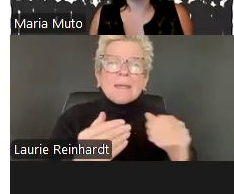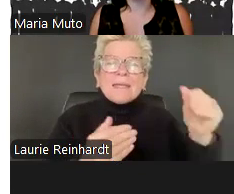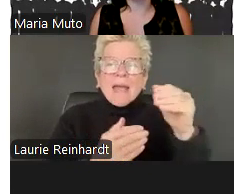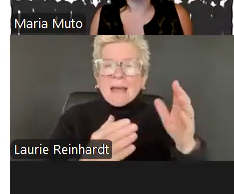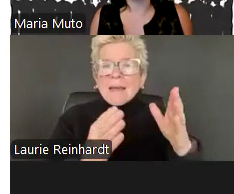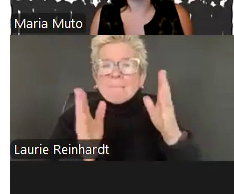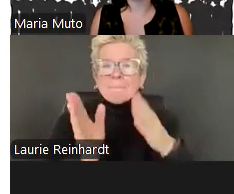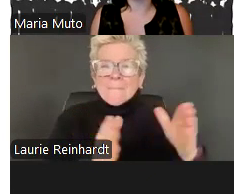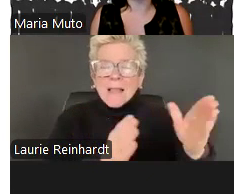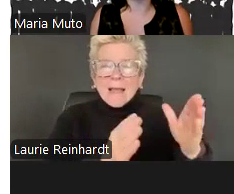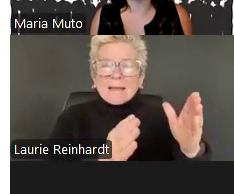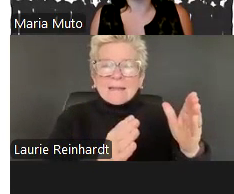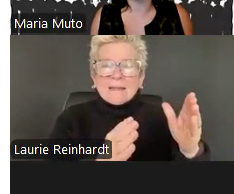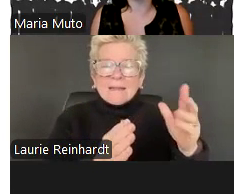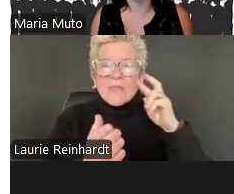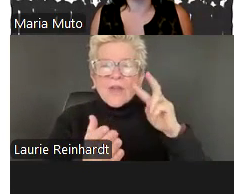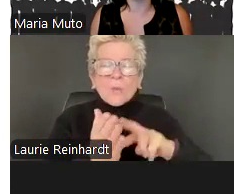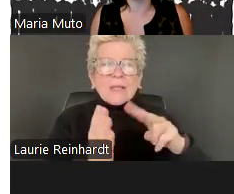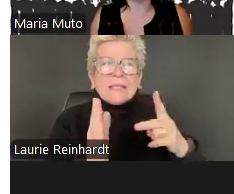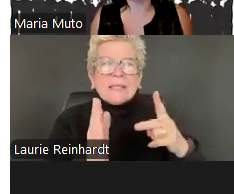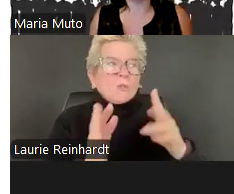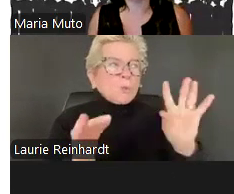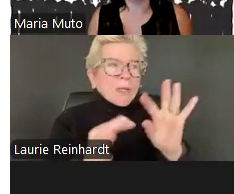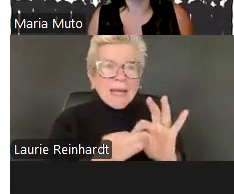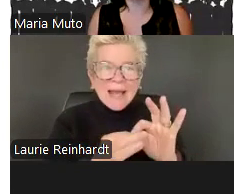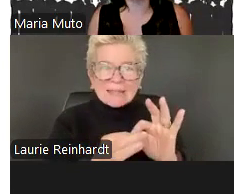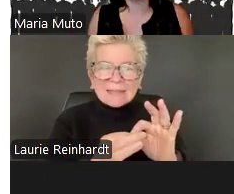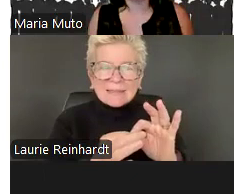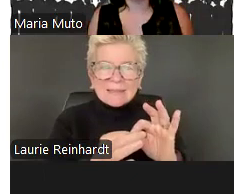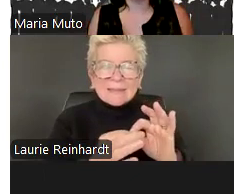all three of these are intended to connect and be aligned. If they're